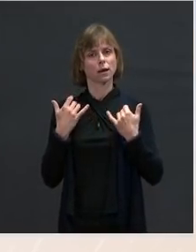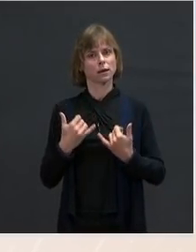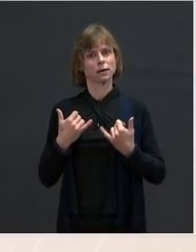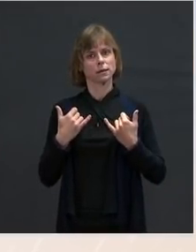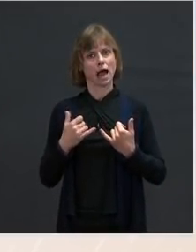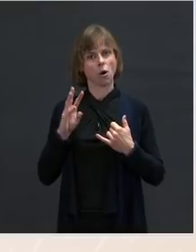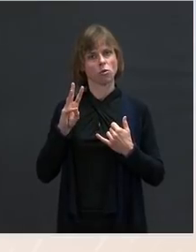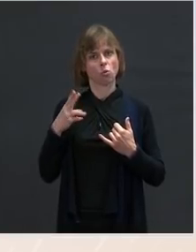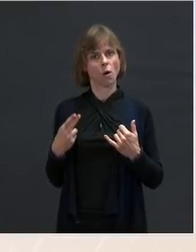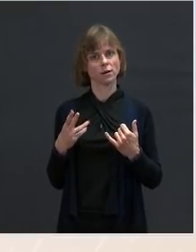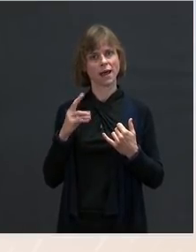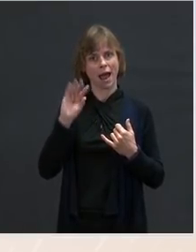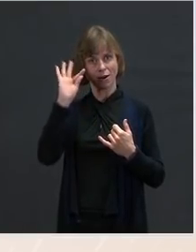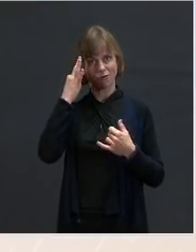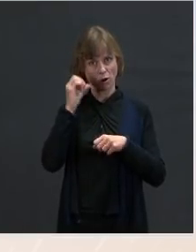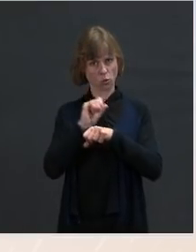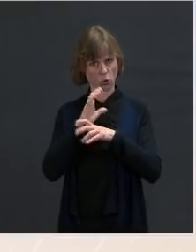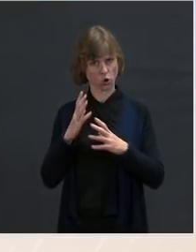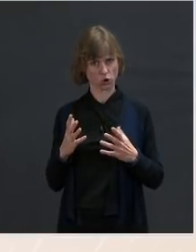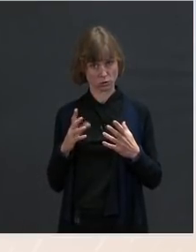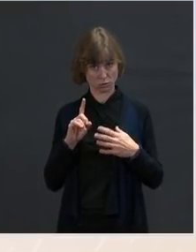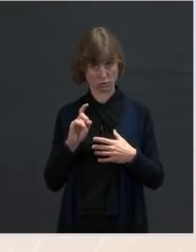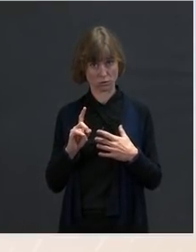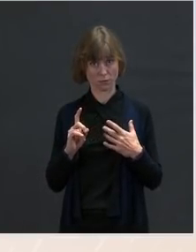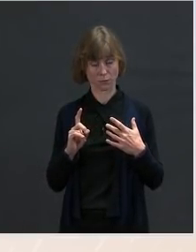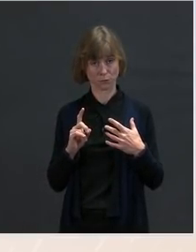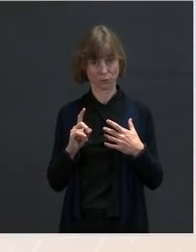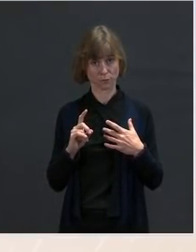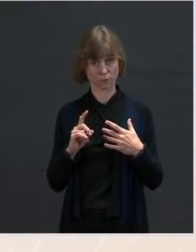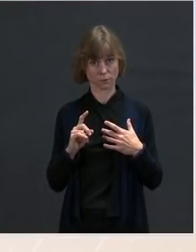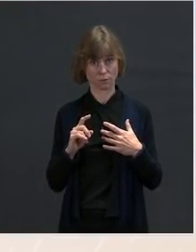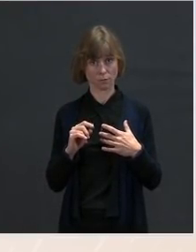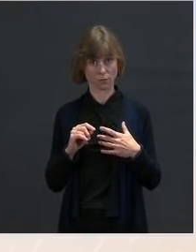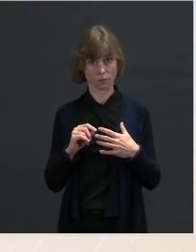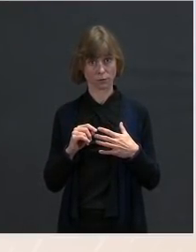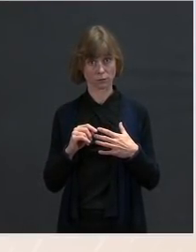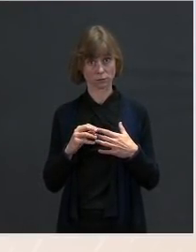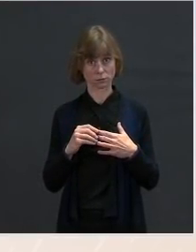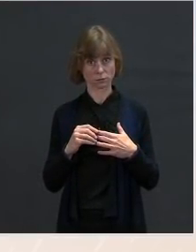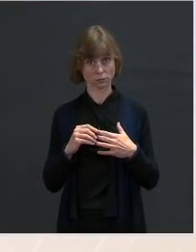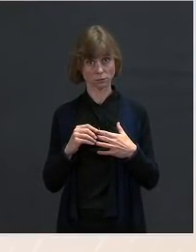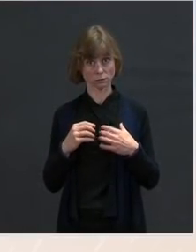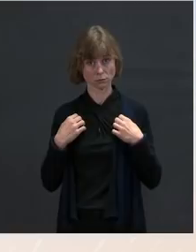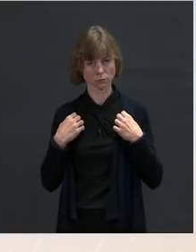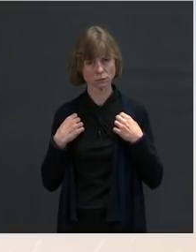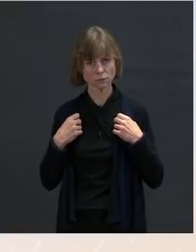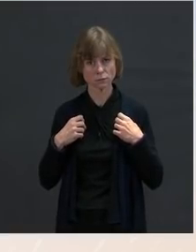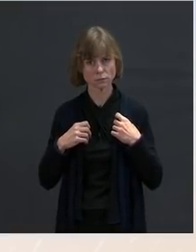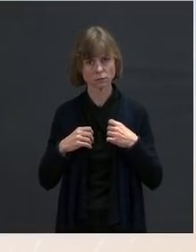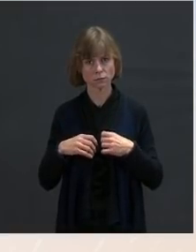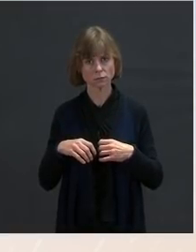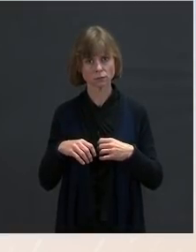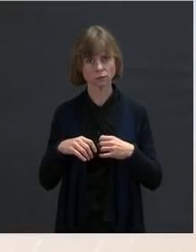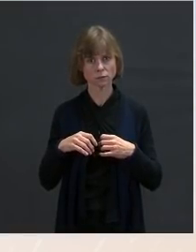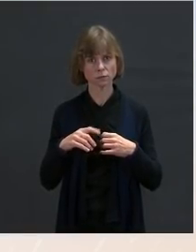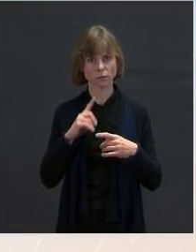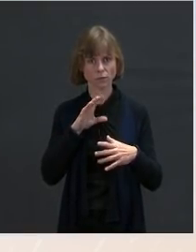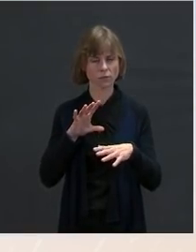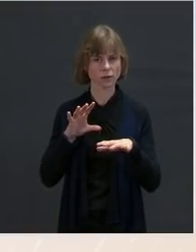the federal government is looking into this. What progress has been made on that? What is under consideration for how the federal government could step in, in this situation?